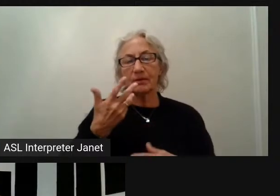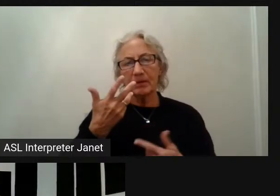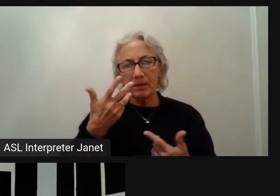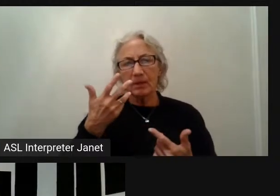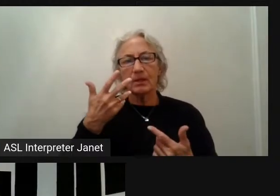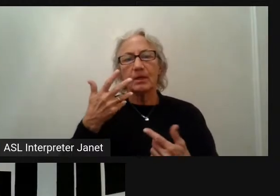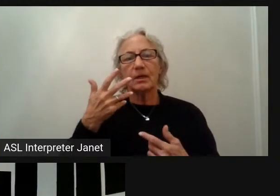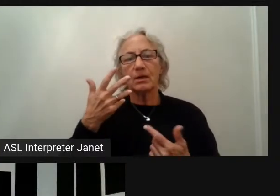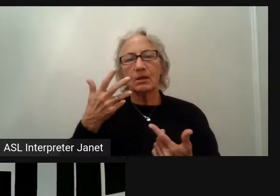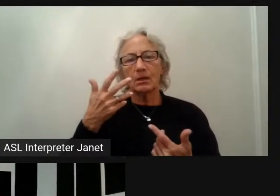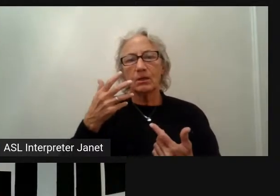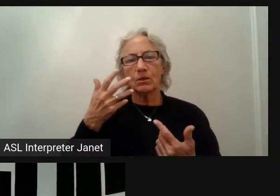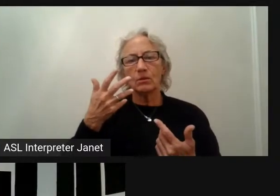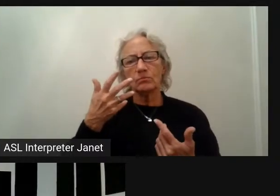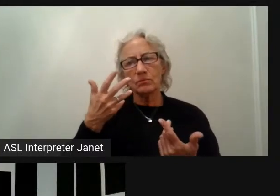There is no additional work when it comes to creating